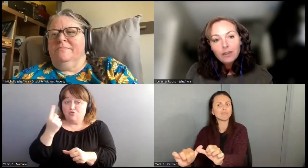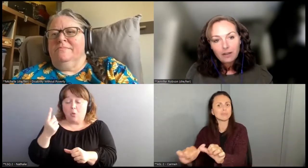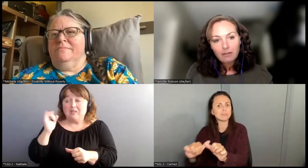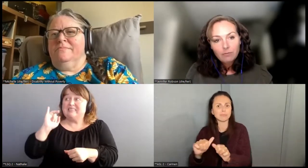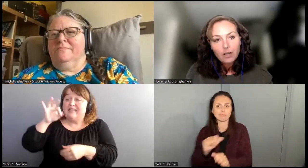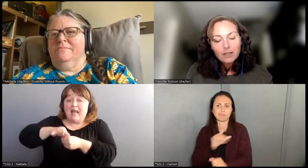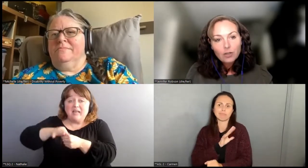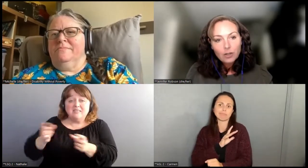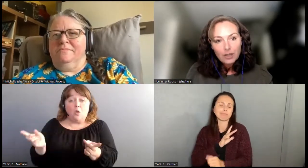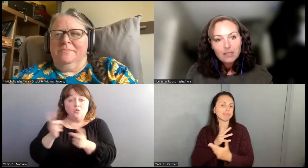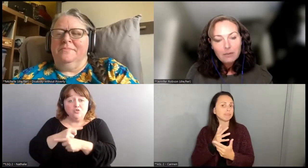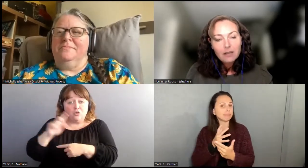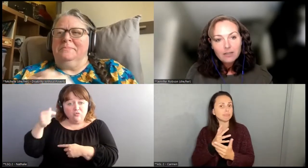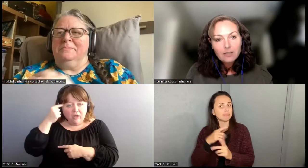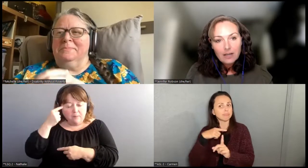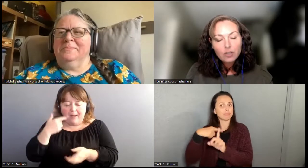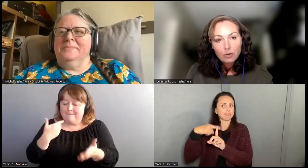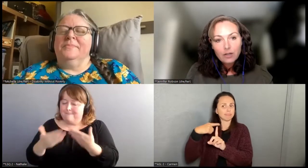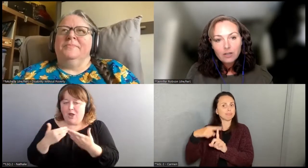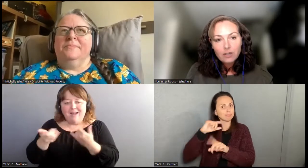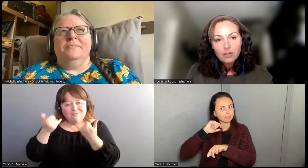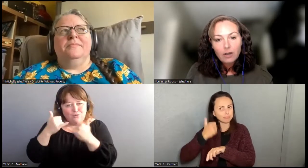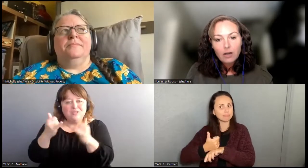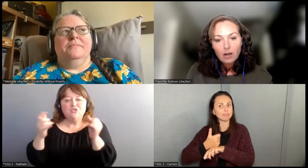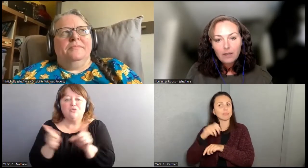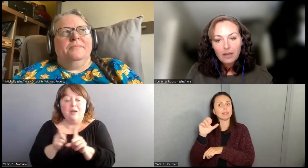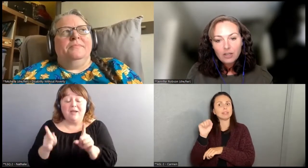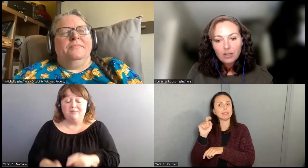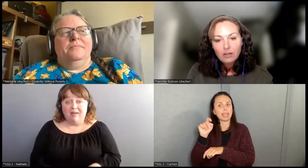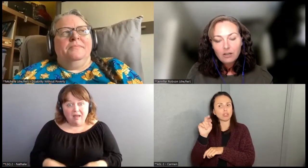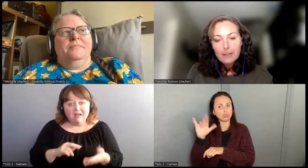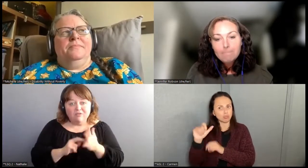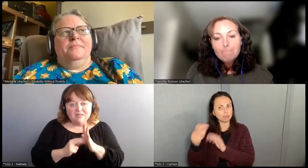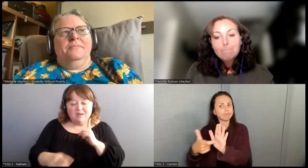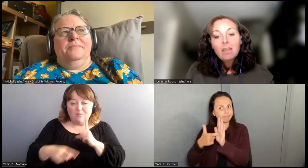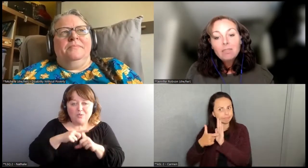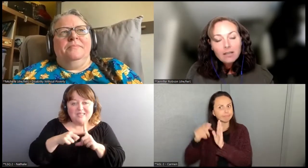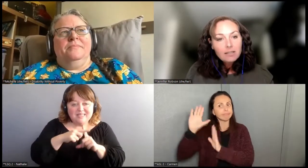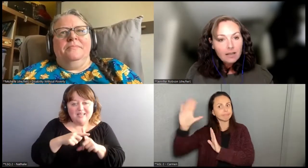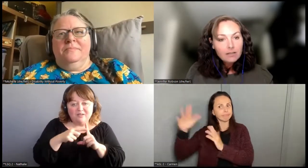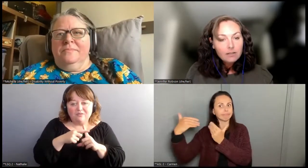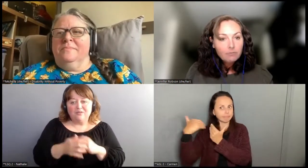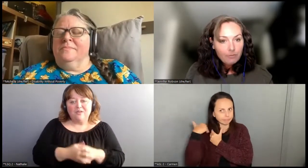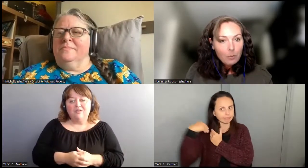RIGHT, TO MAKE IT STATUTORY AND CREATE AN OBLIGATION. THEN IT SAYS -- THE FRAMEWORK